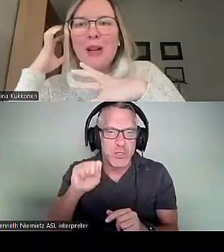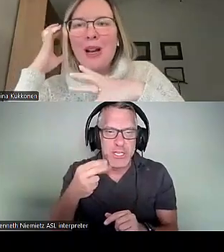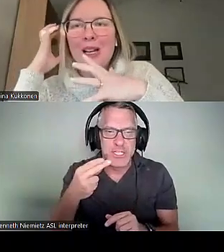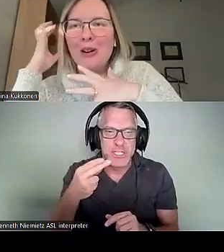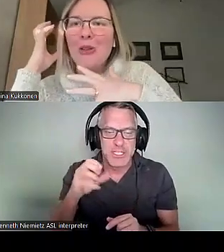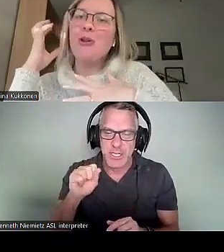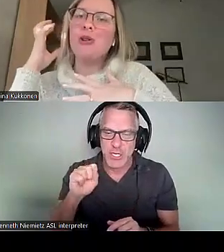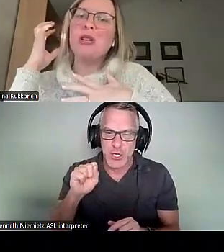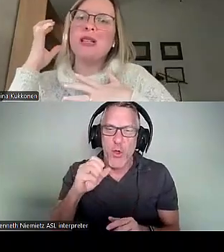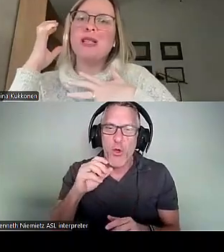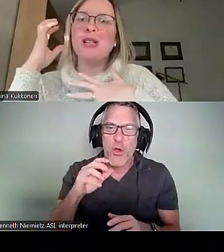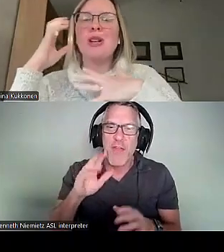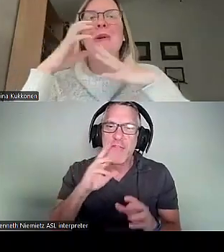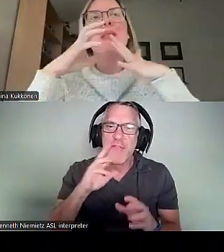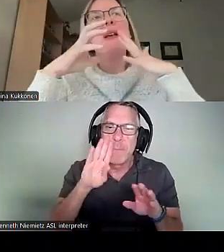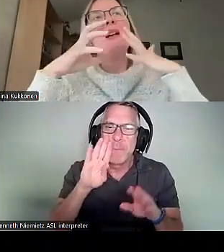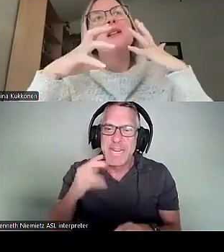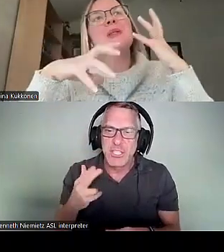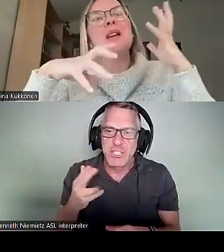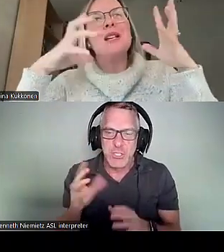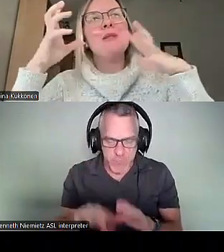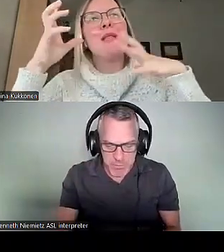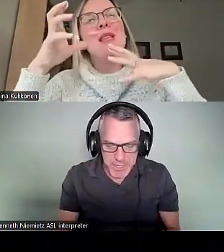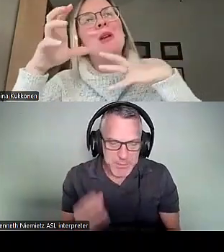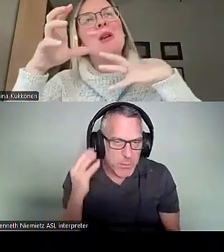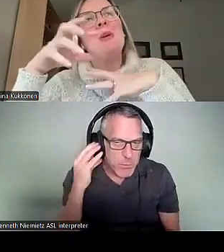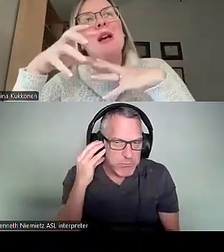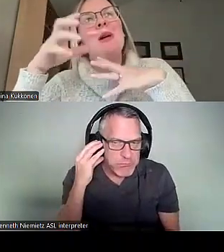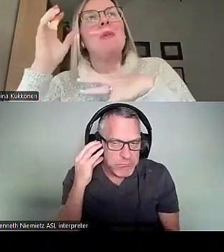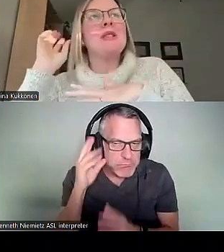you can kind of hear the ocean in the seashell. So the idea was that they could pick up these